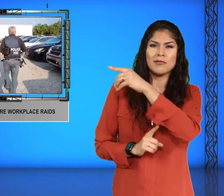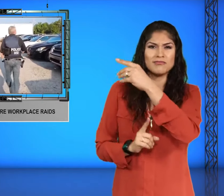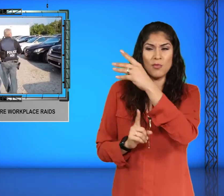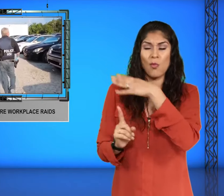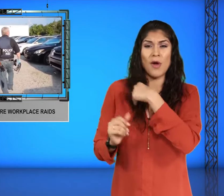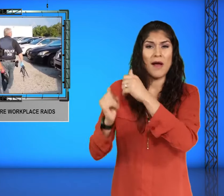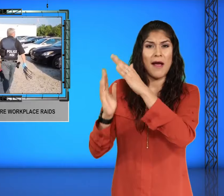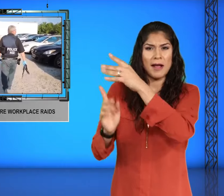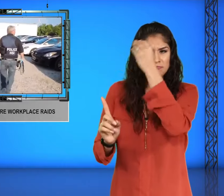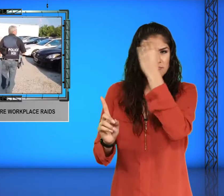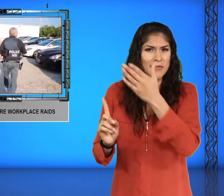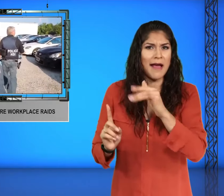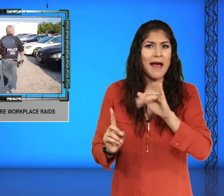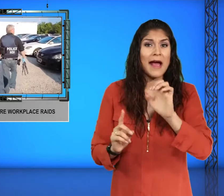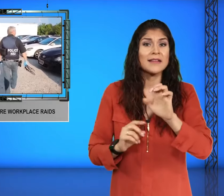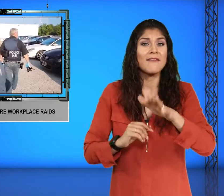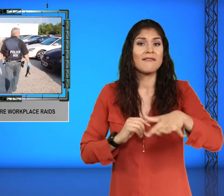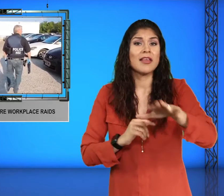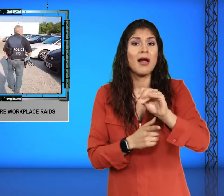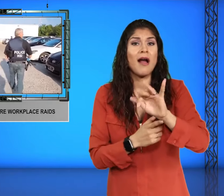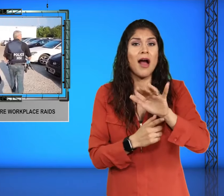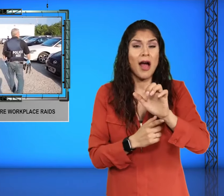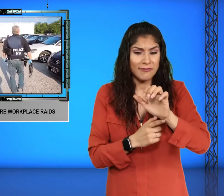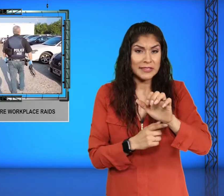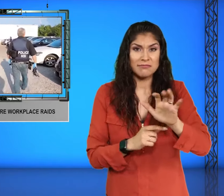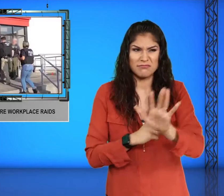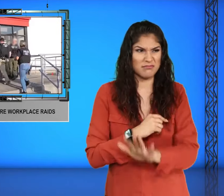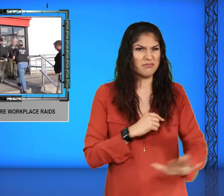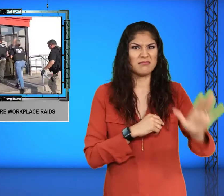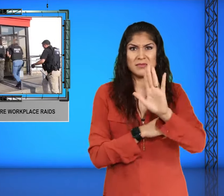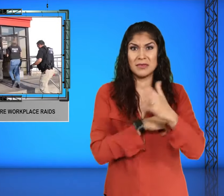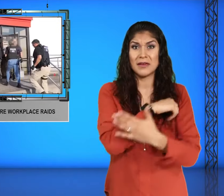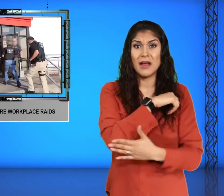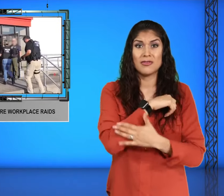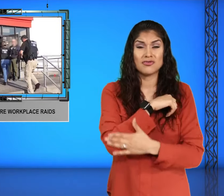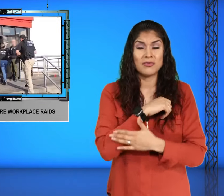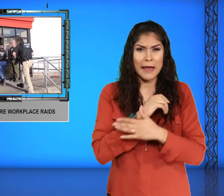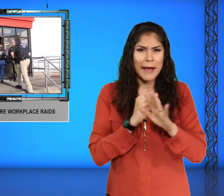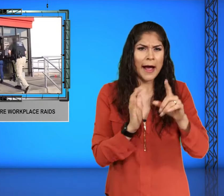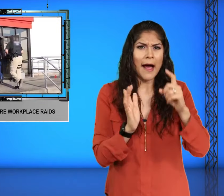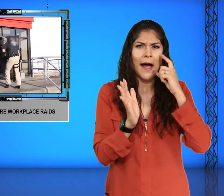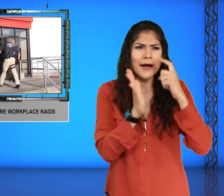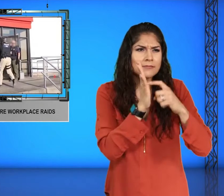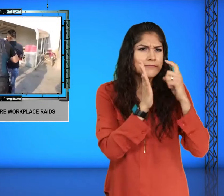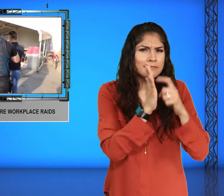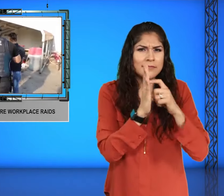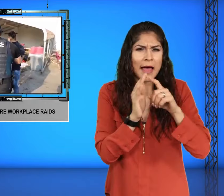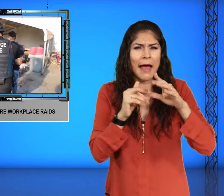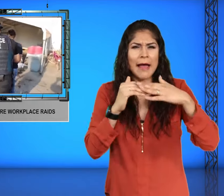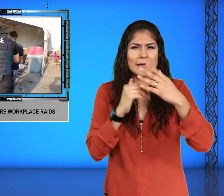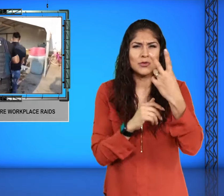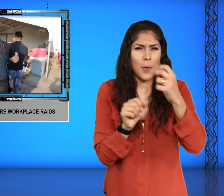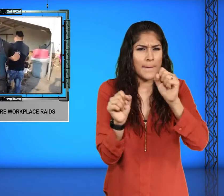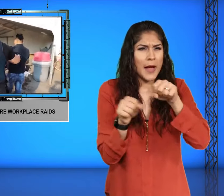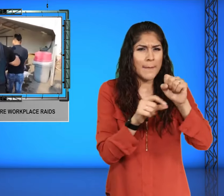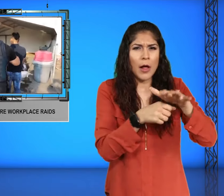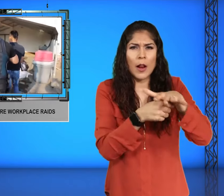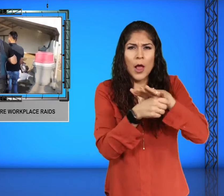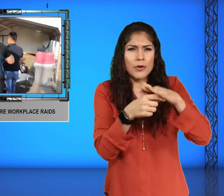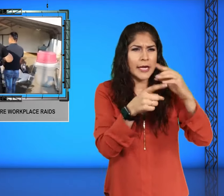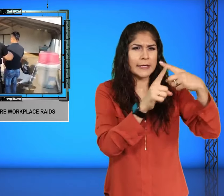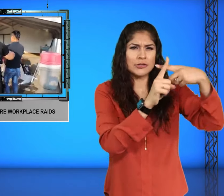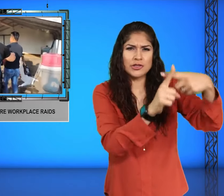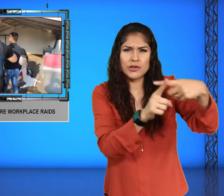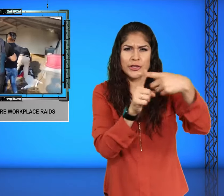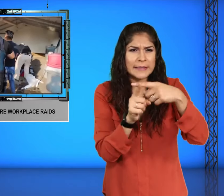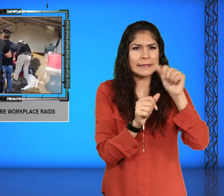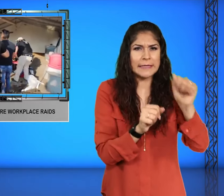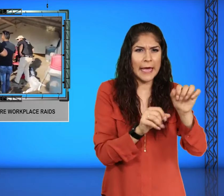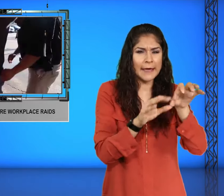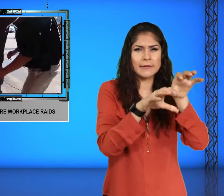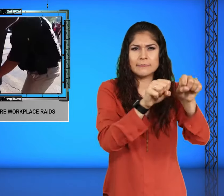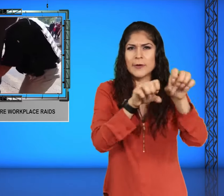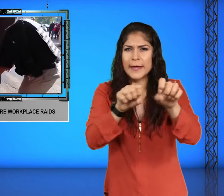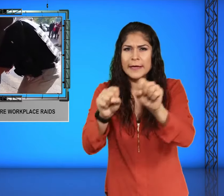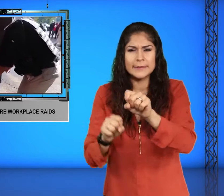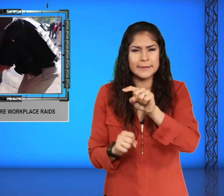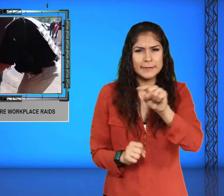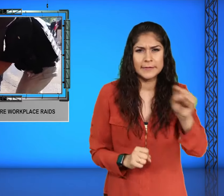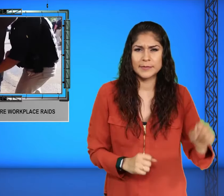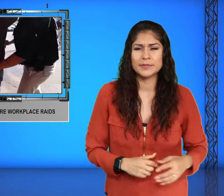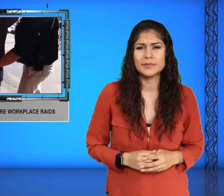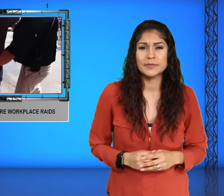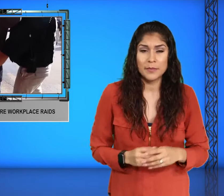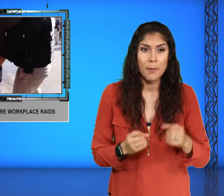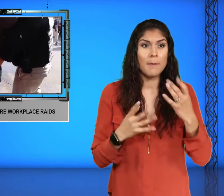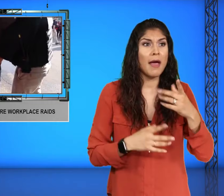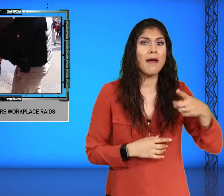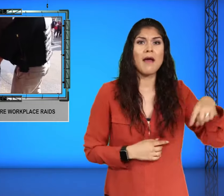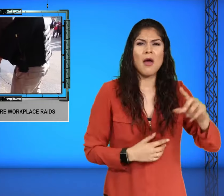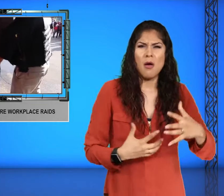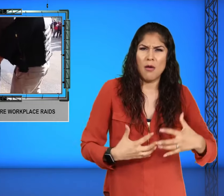If you recall, ICE arrested 680 undocumented immigrants in raids at meat processing plants